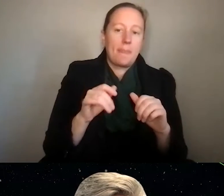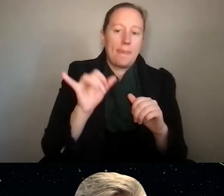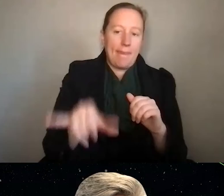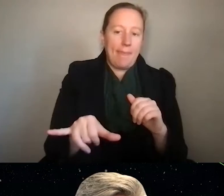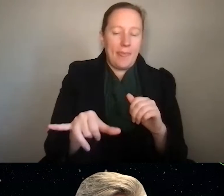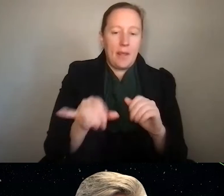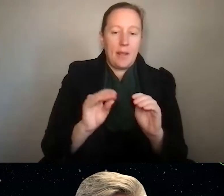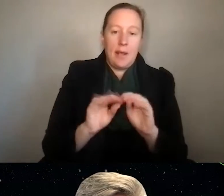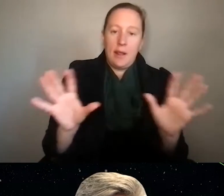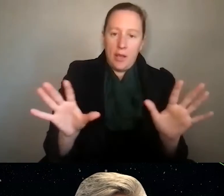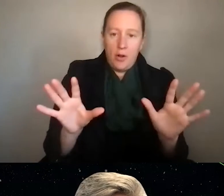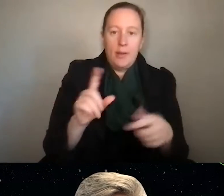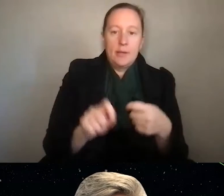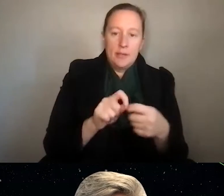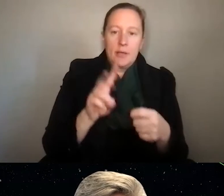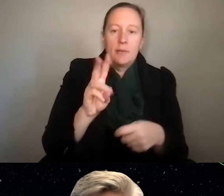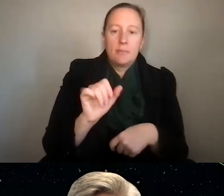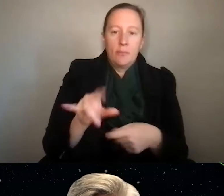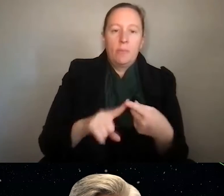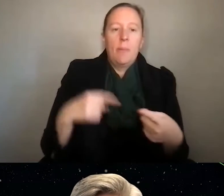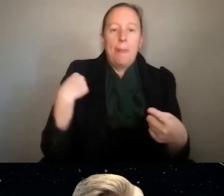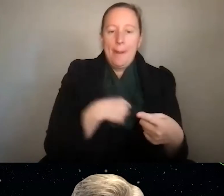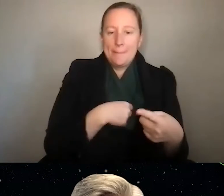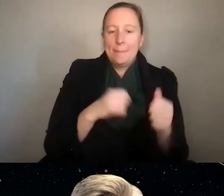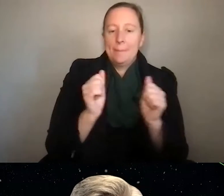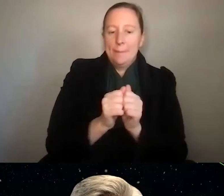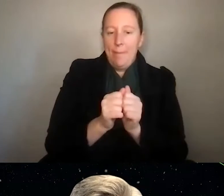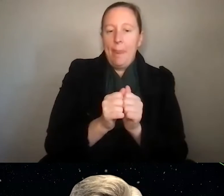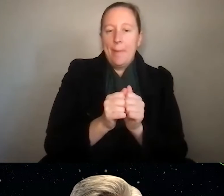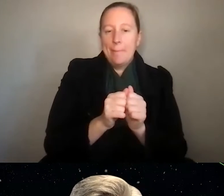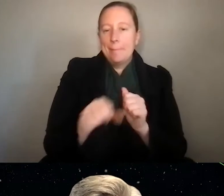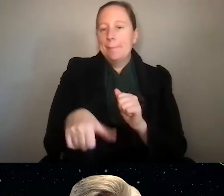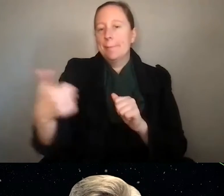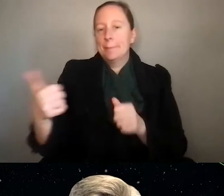a clear and detailed way to us with letters of collaboration, timeline, logic,